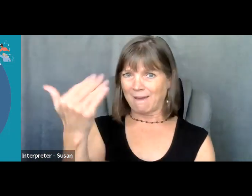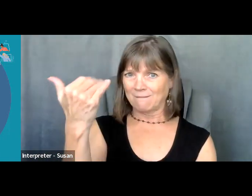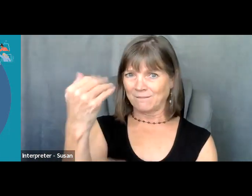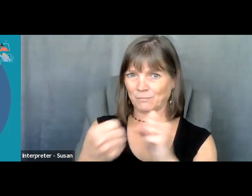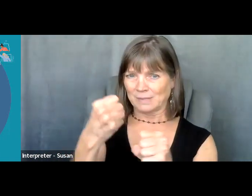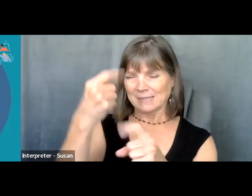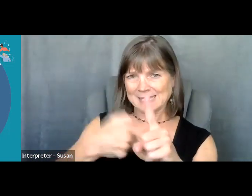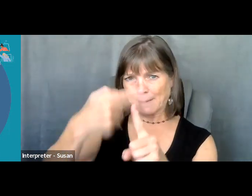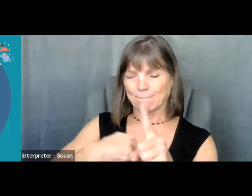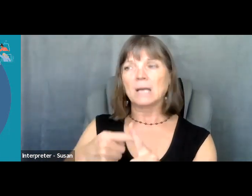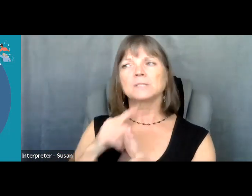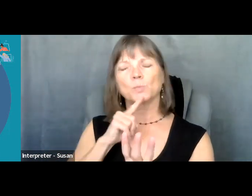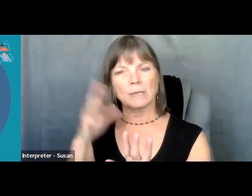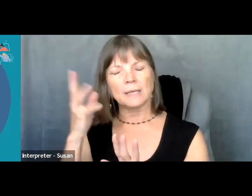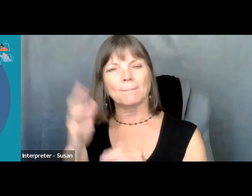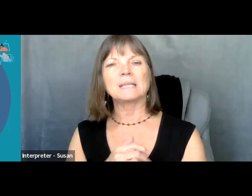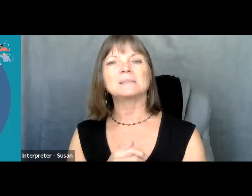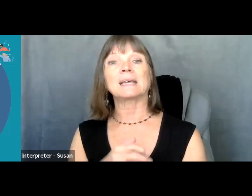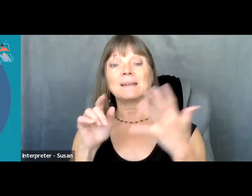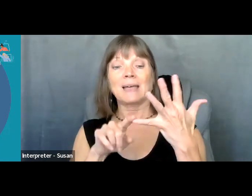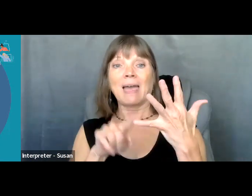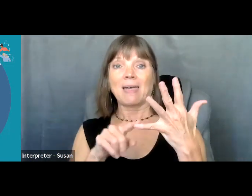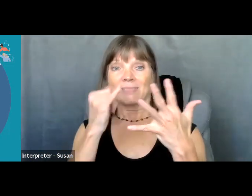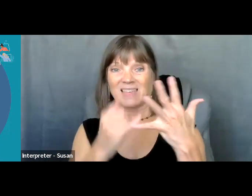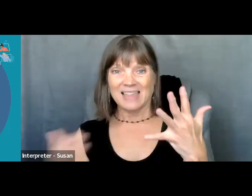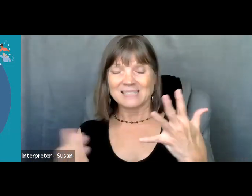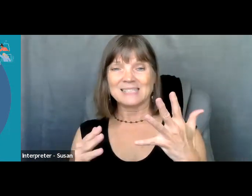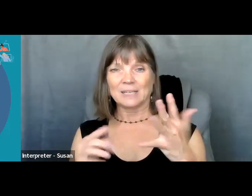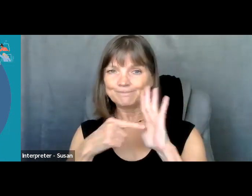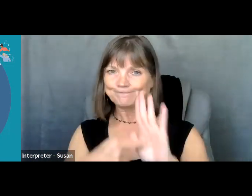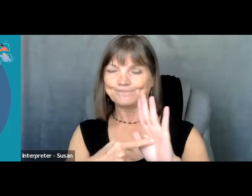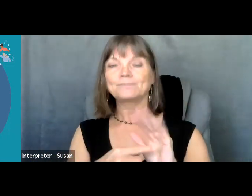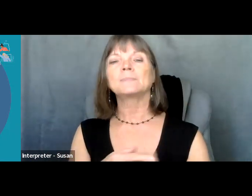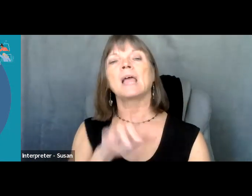Kelly Crosbie (she/her): um, and the last thing we wanted to highlight Today Kelly Crosbie (she/her): is our element. Mco: dashboard.